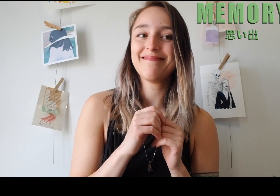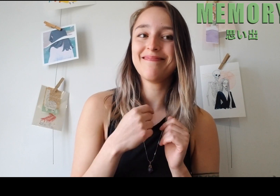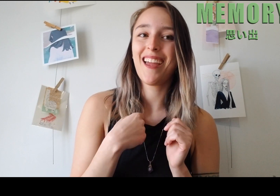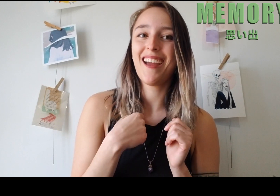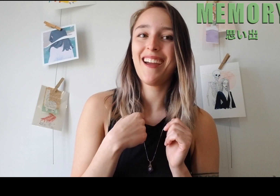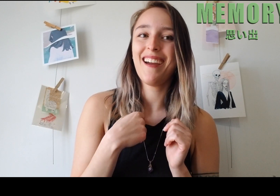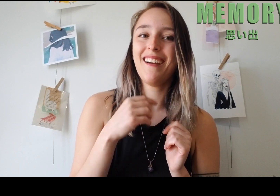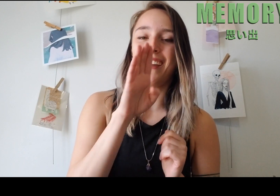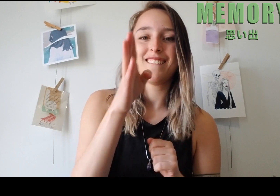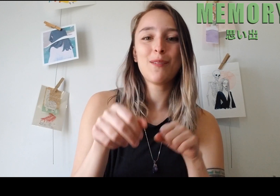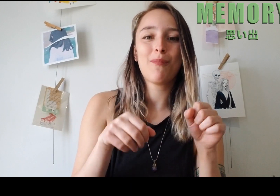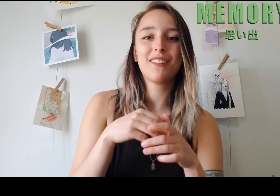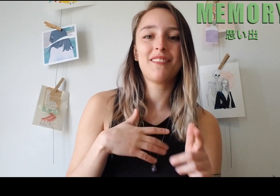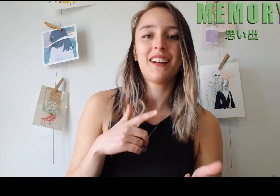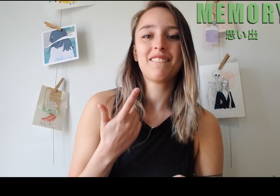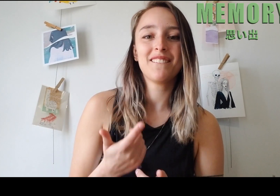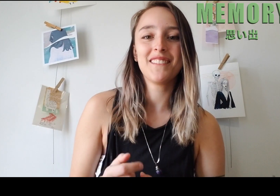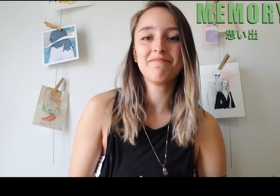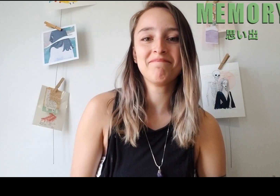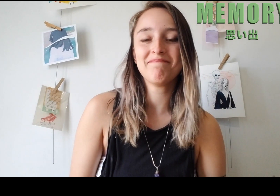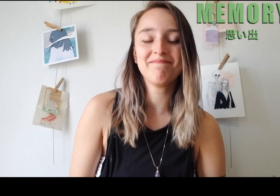I... had never ridden a bike in my life.